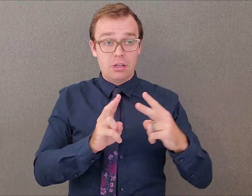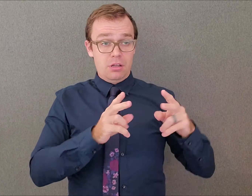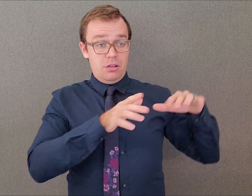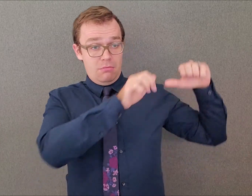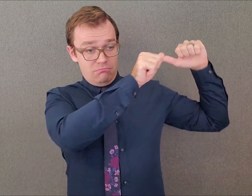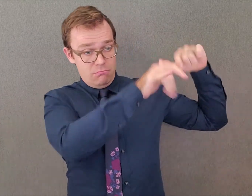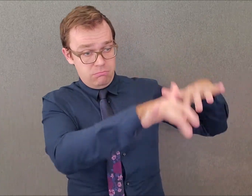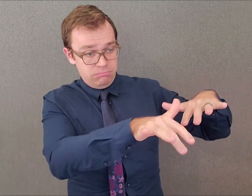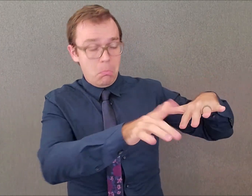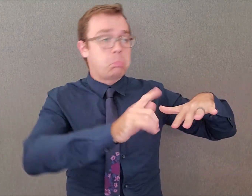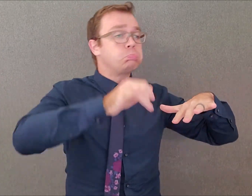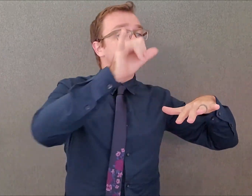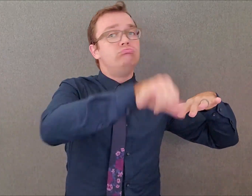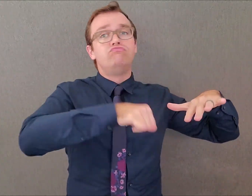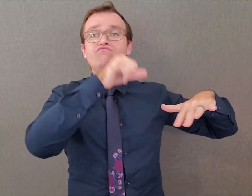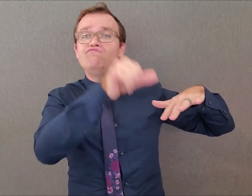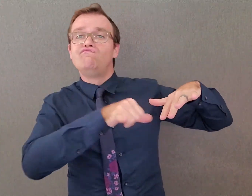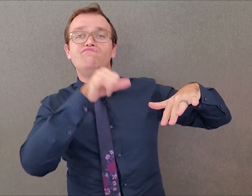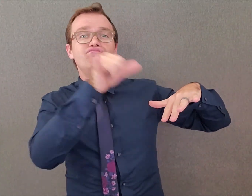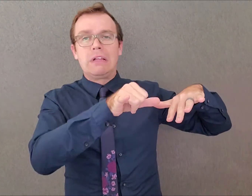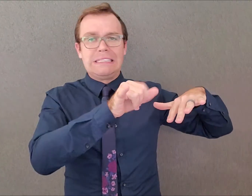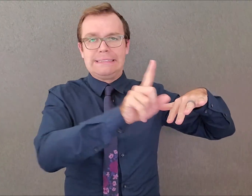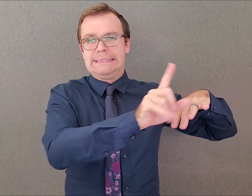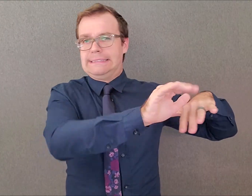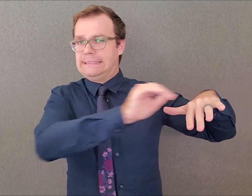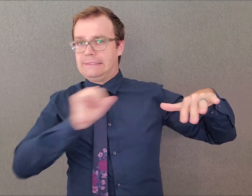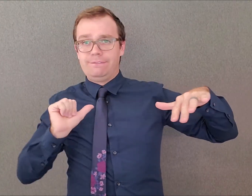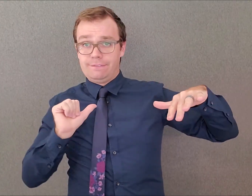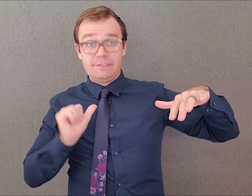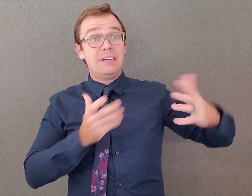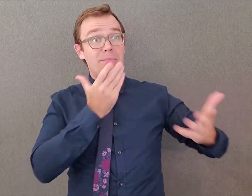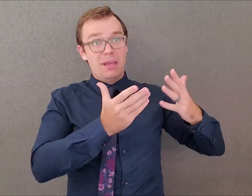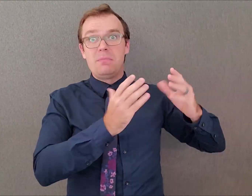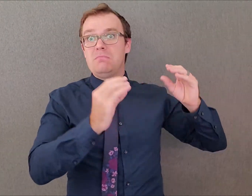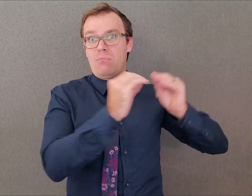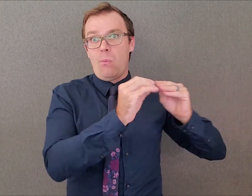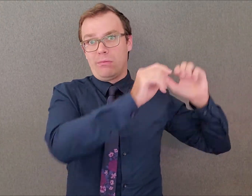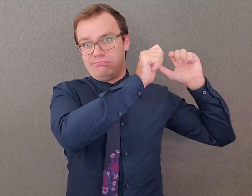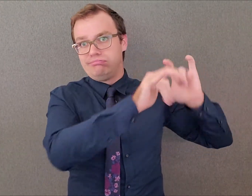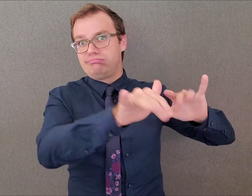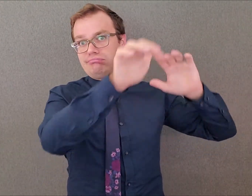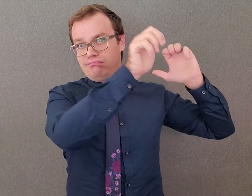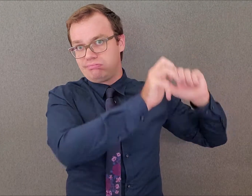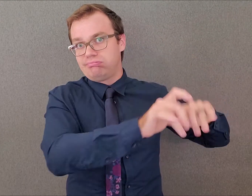stay away from the slide area. There may be danger of additional slides.